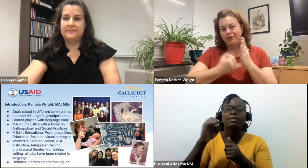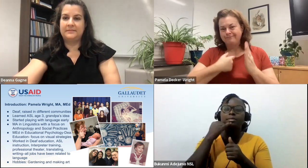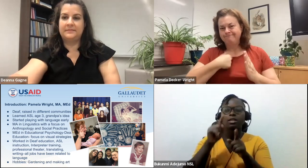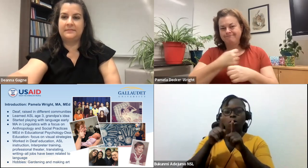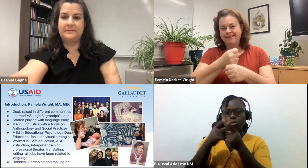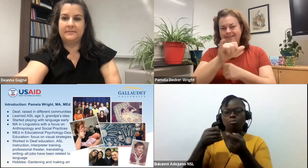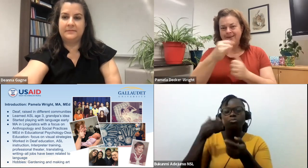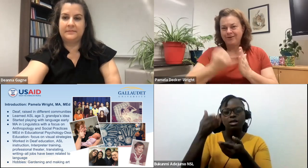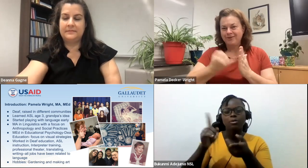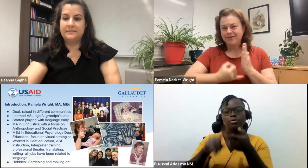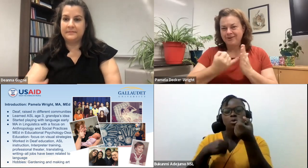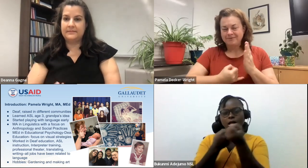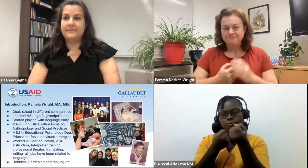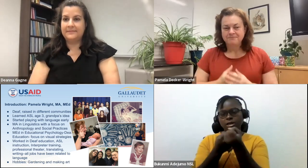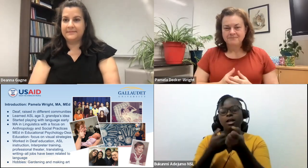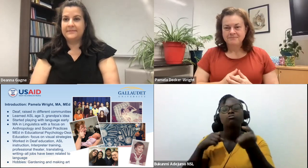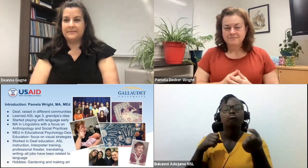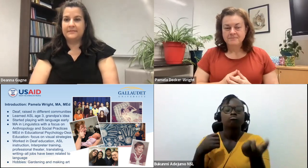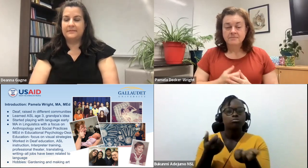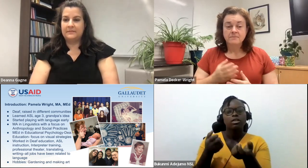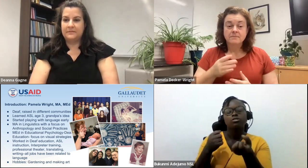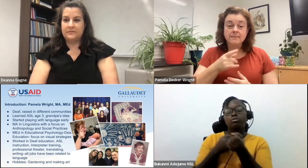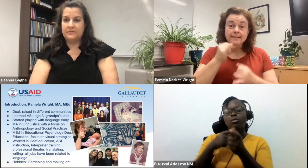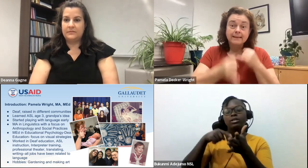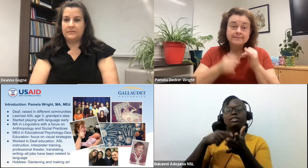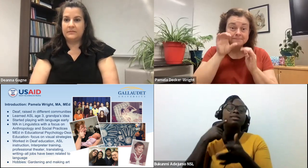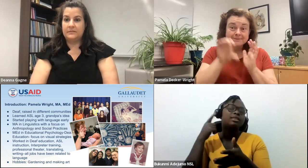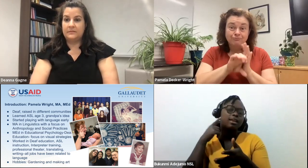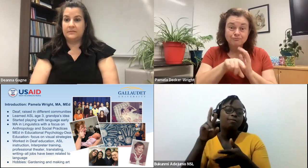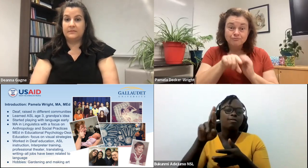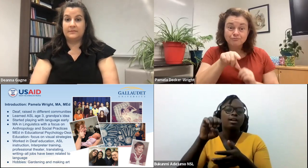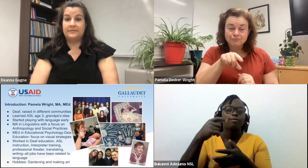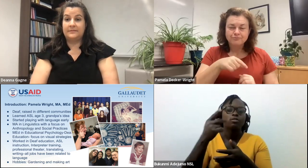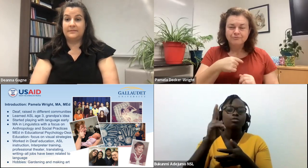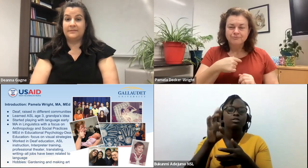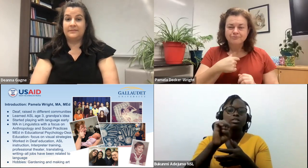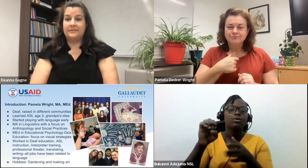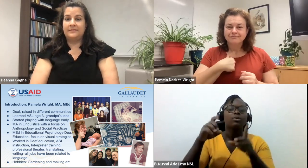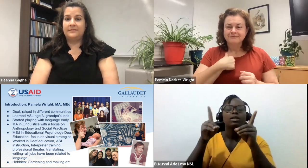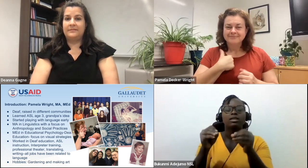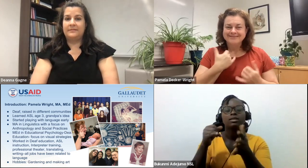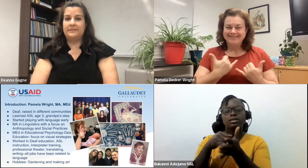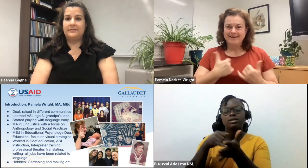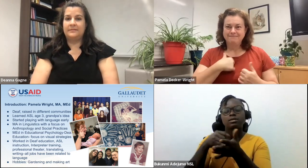I also love art. I'm an artist, and I show you something that I did. And then the last image, you see.